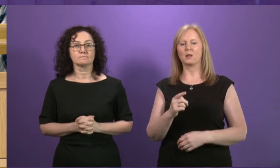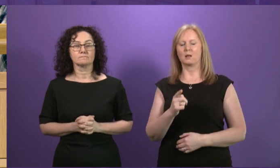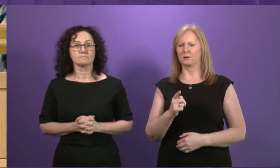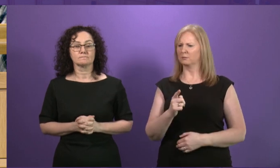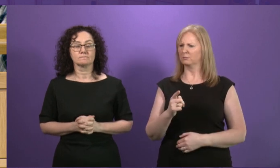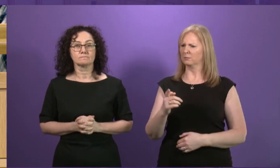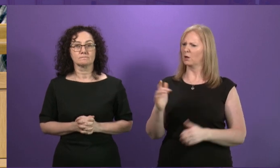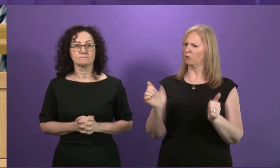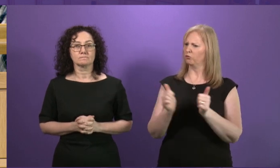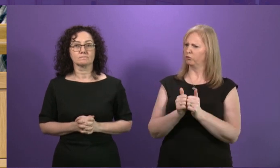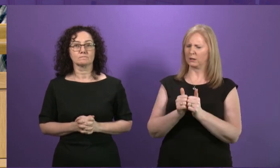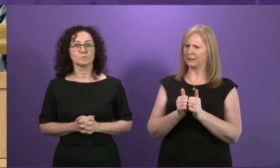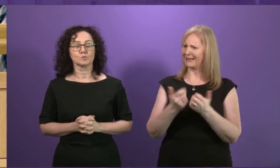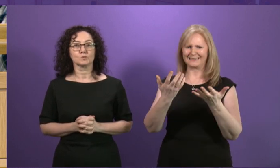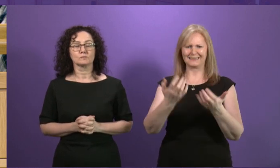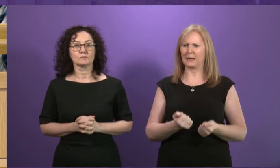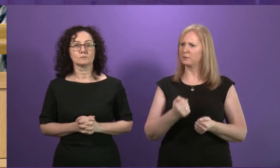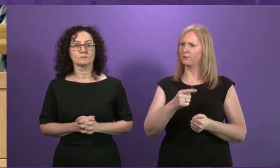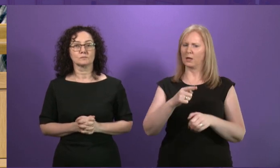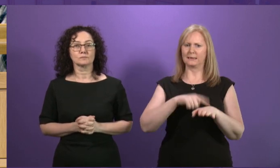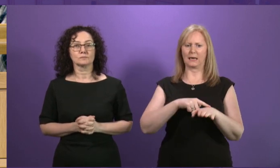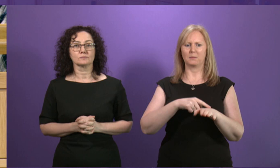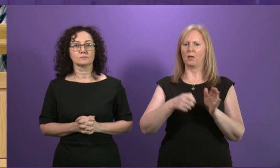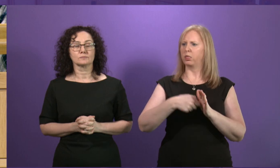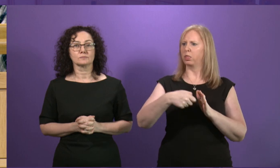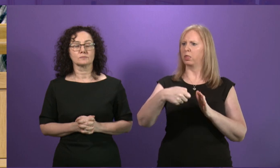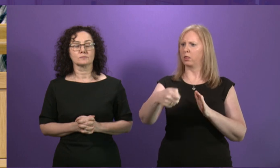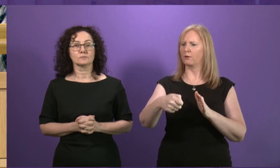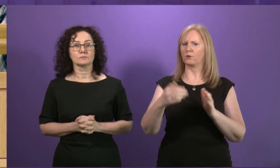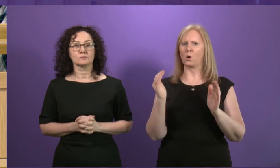an unacceptable amount of time for anyone to wait for an ambulance and an assessment